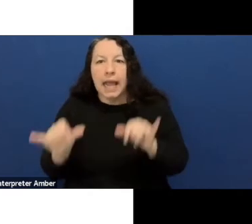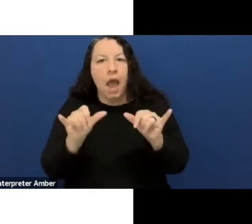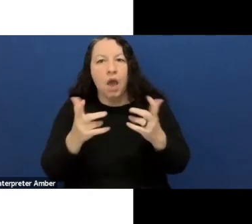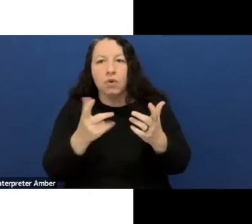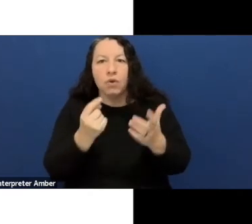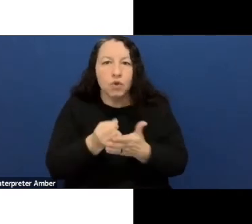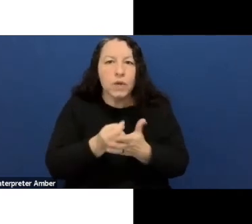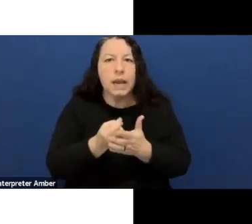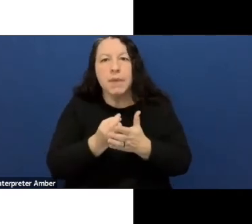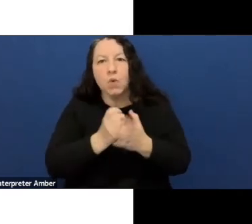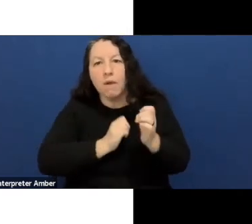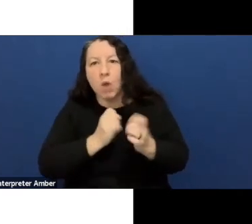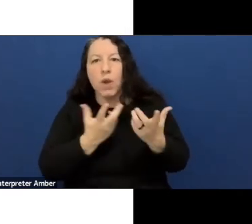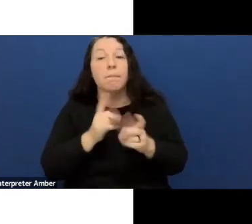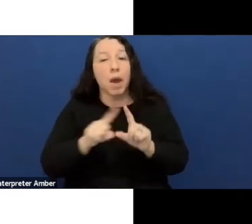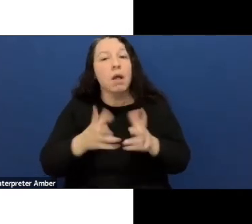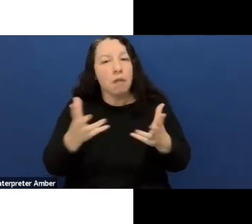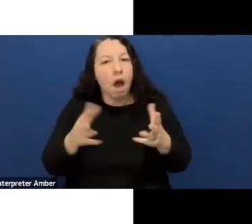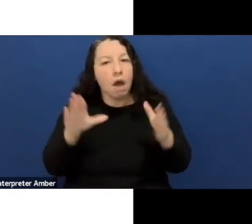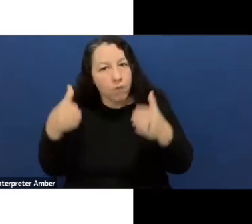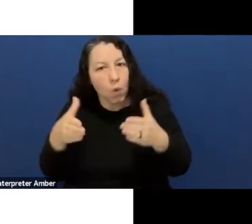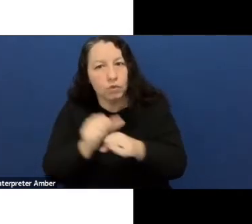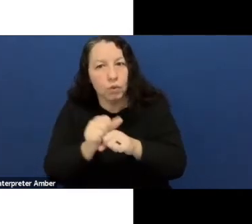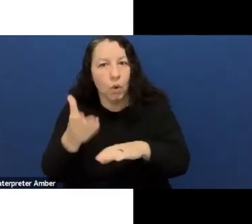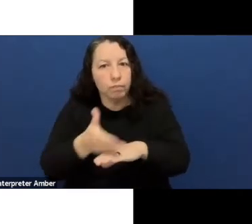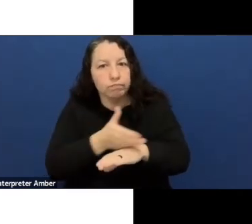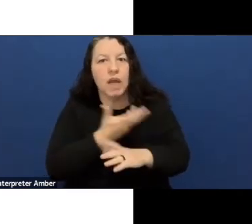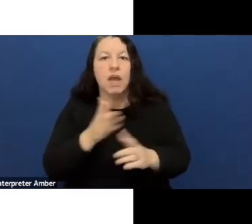be very variable between people, but it's real. Don't let people tell you that it's